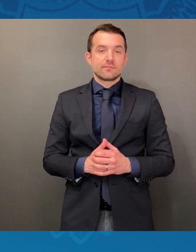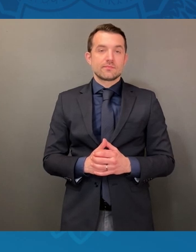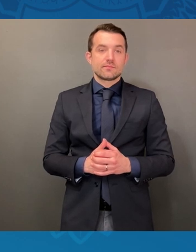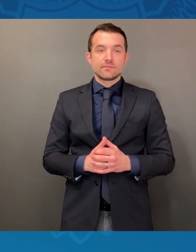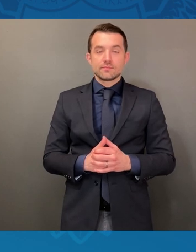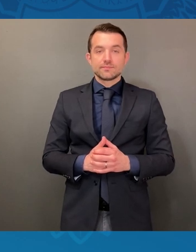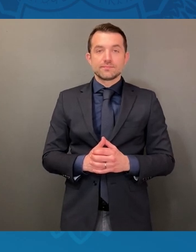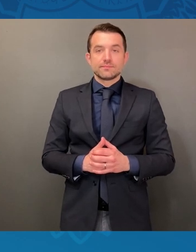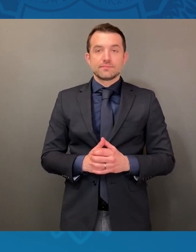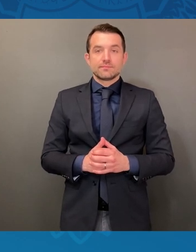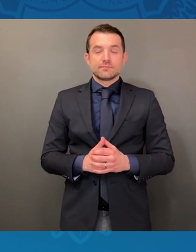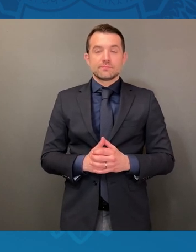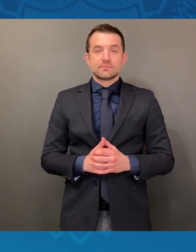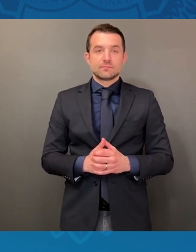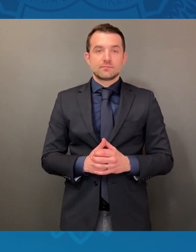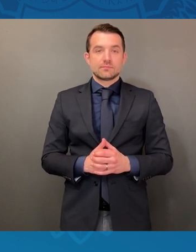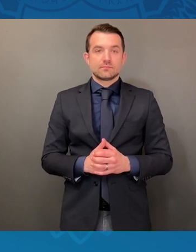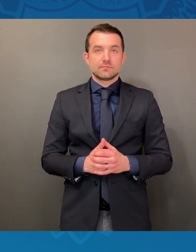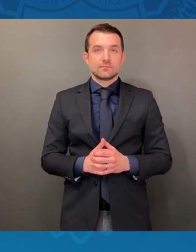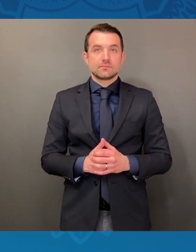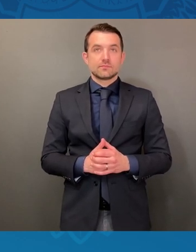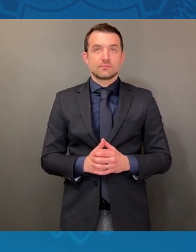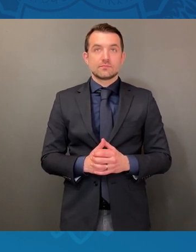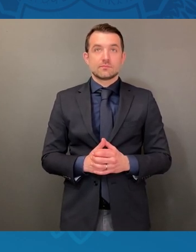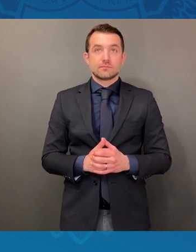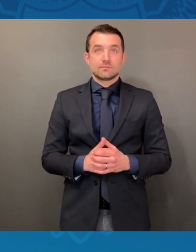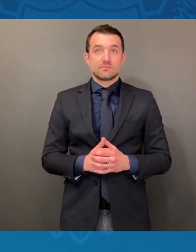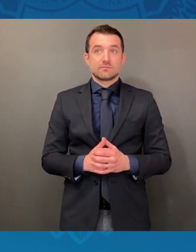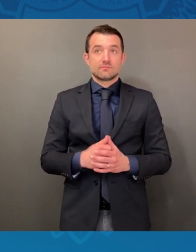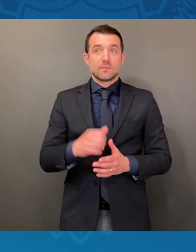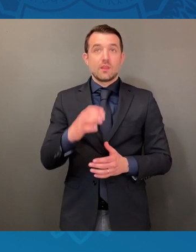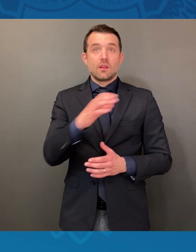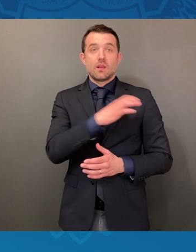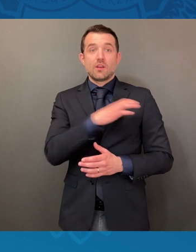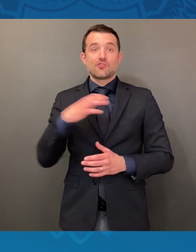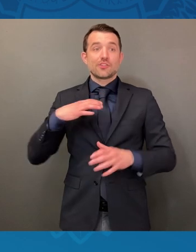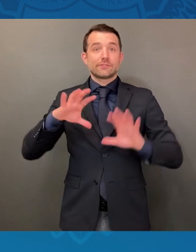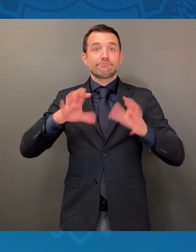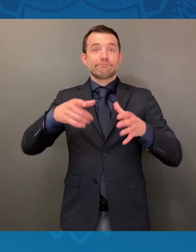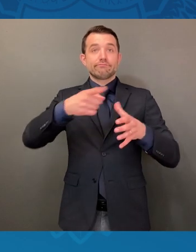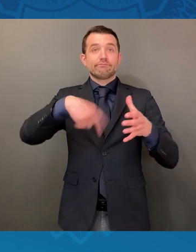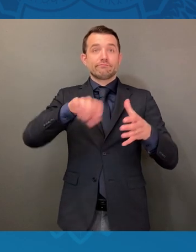And our Commerce Department, led by Secretary Raimondo and represented here through the leadership